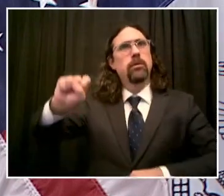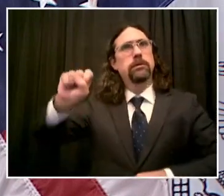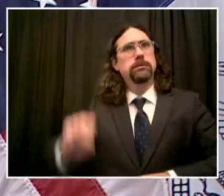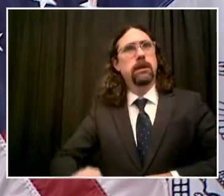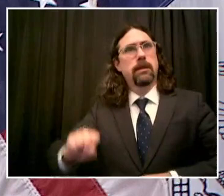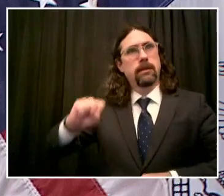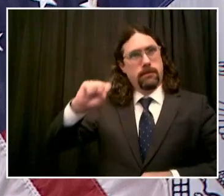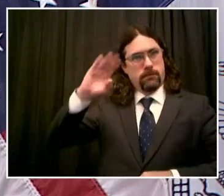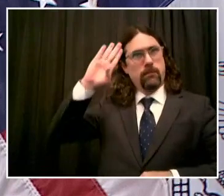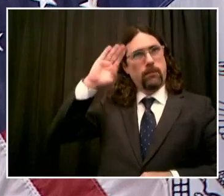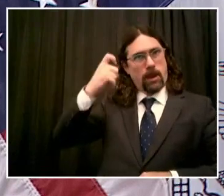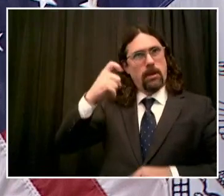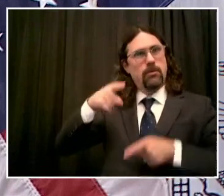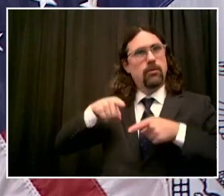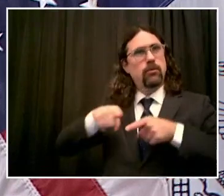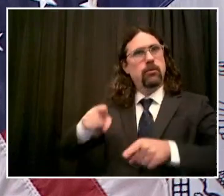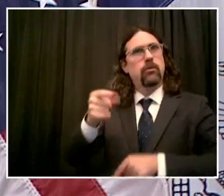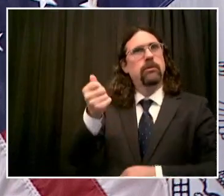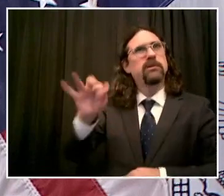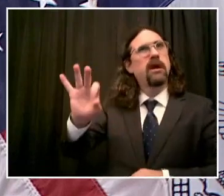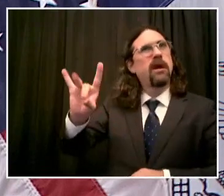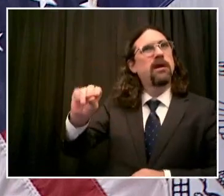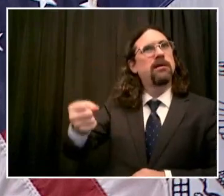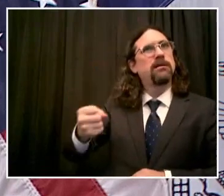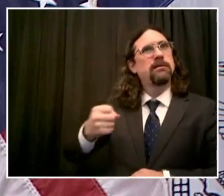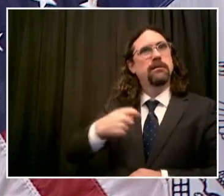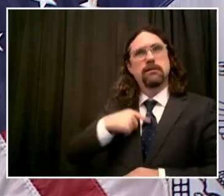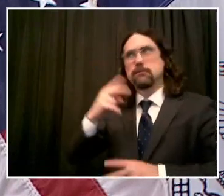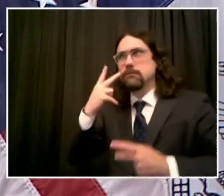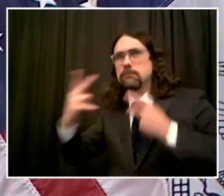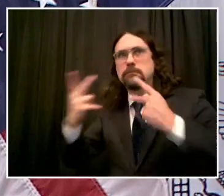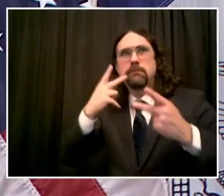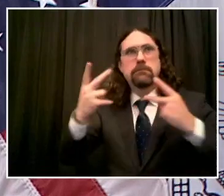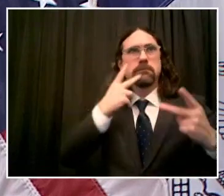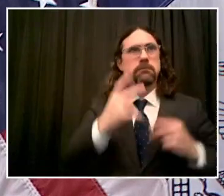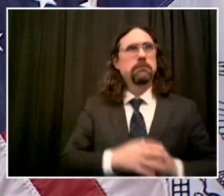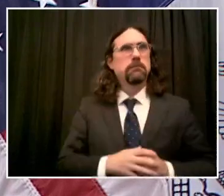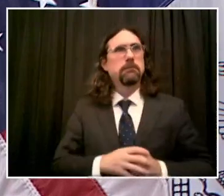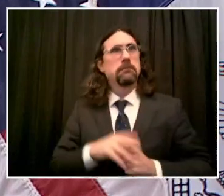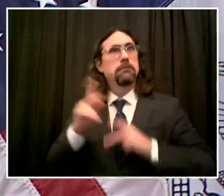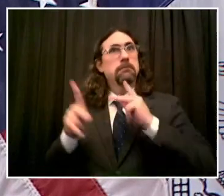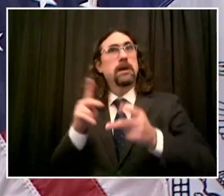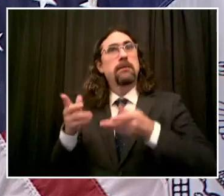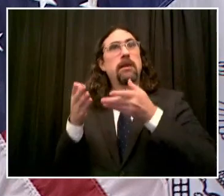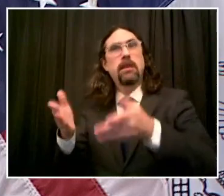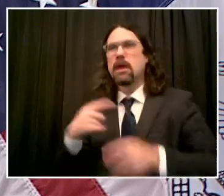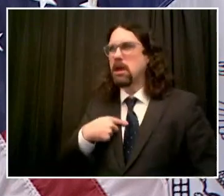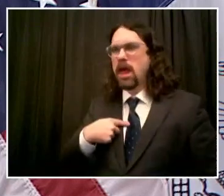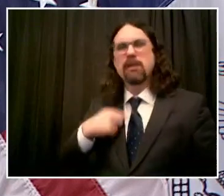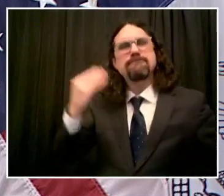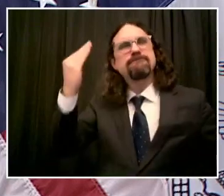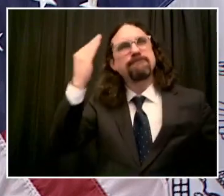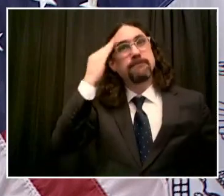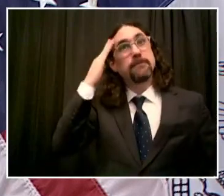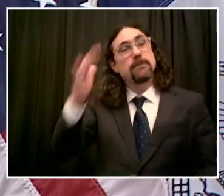A PLACE THAT WAS DEVASTATED AT THAT TIME. BUT WHAT I SAW A LOT OF NEW YORKERS WOULD NOT GIVE IN TO